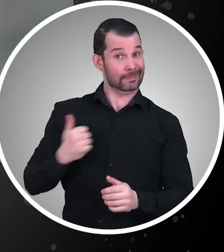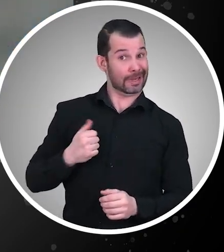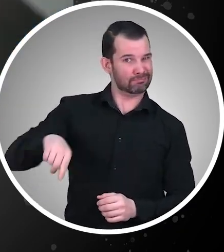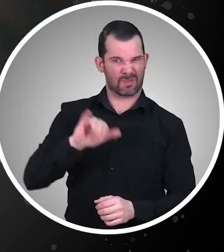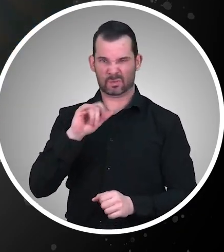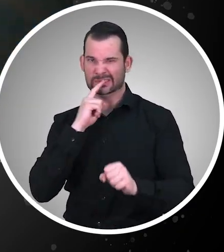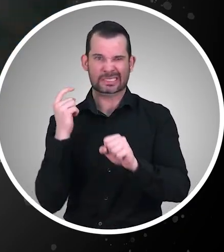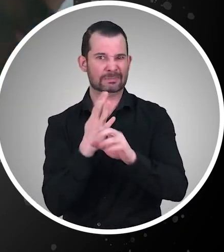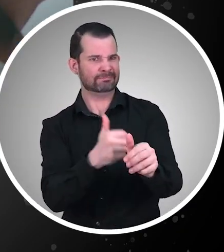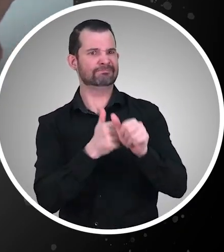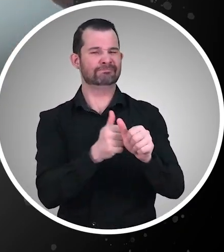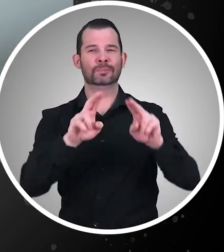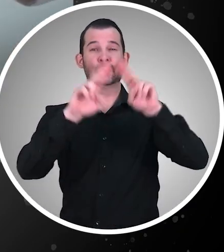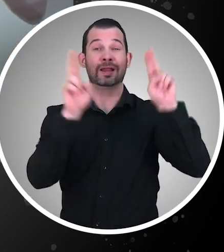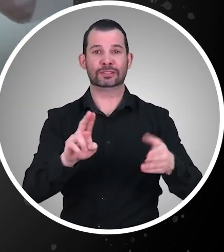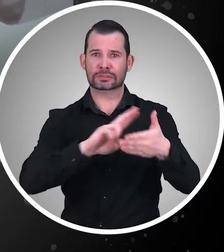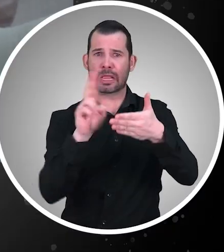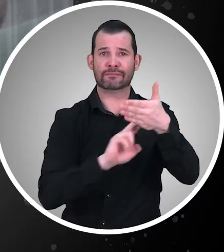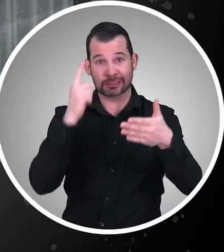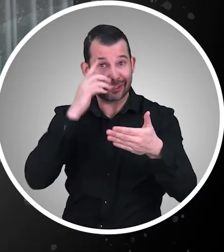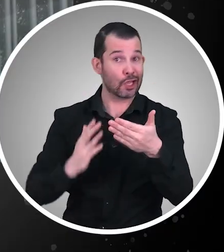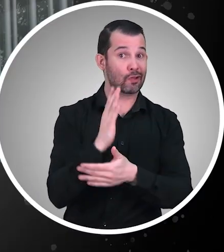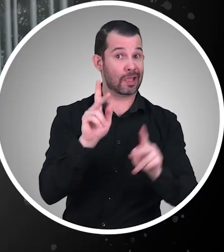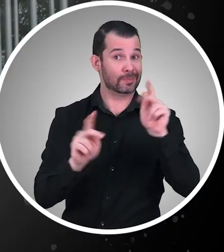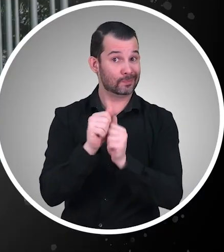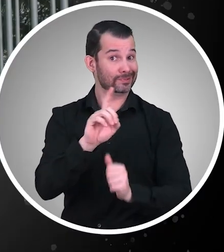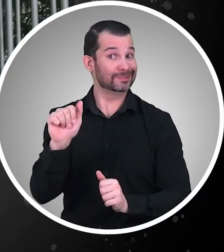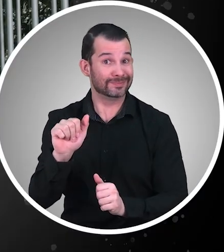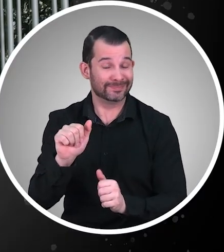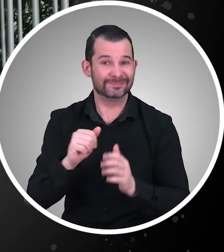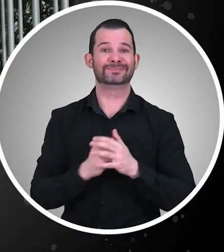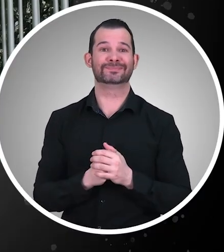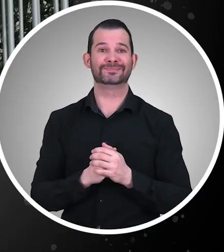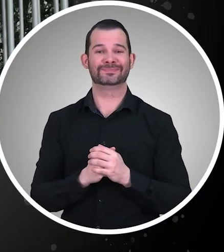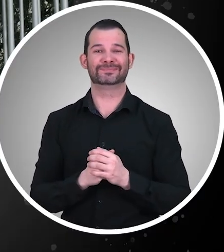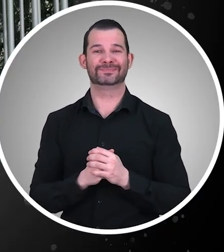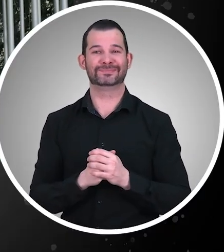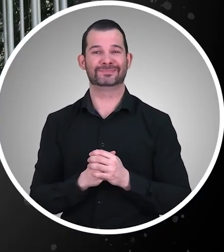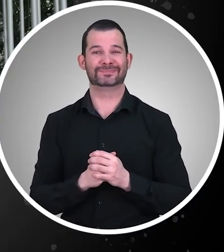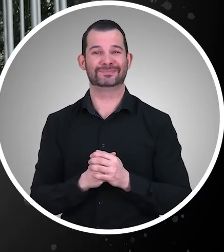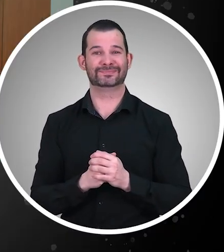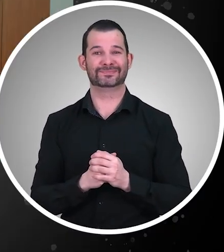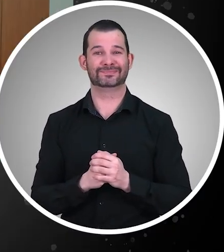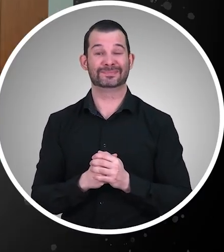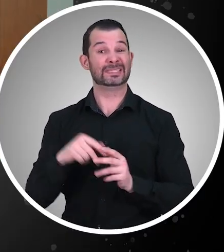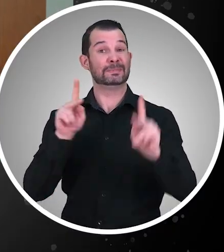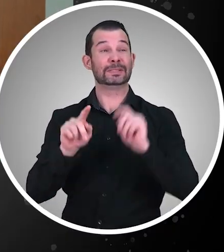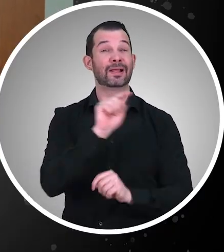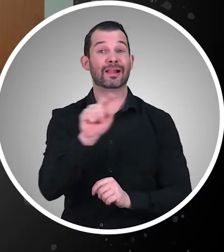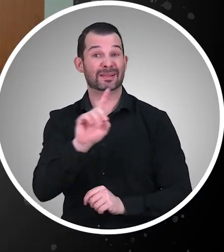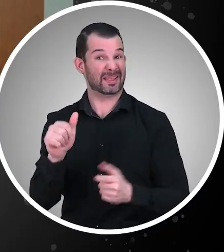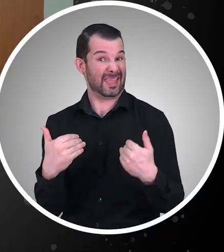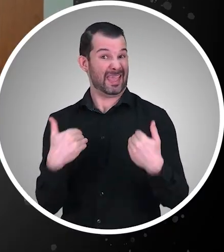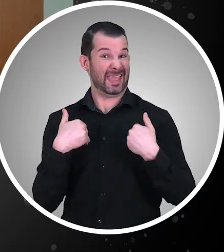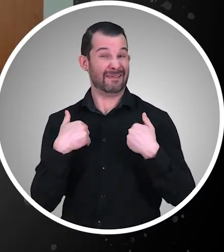Canada has also committed to the United Nations Convention on the Rights of Persons with Disabilities. People with disabilities